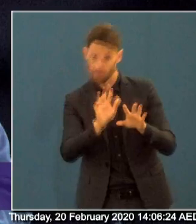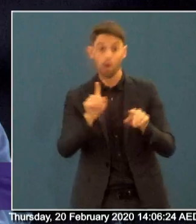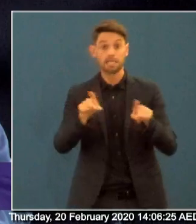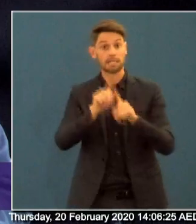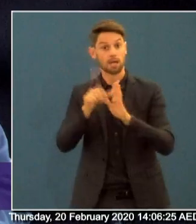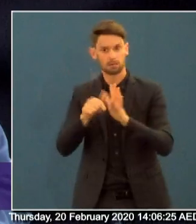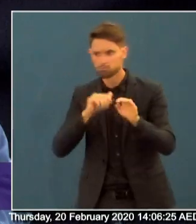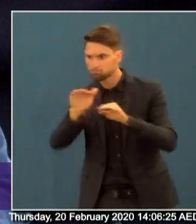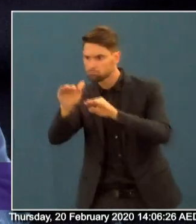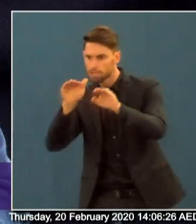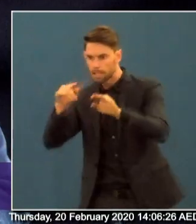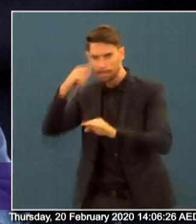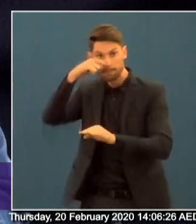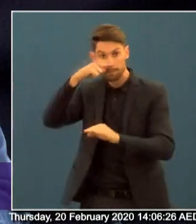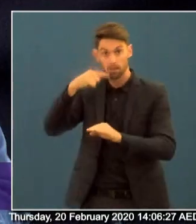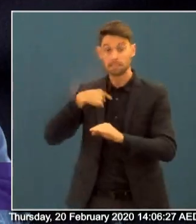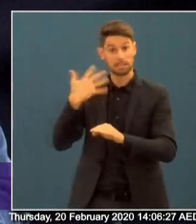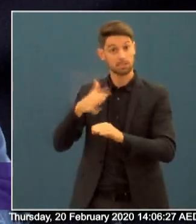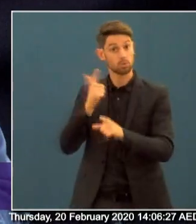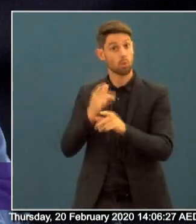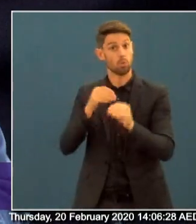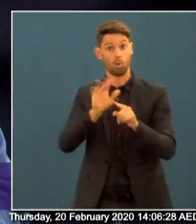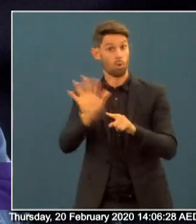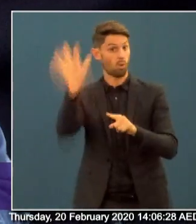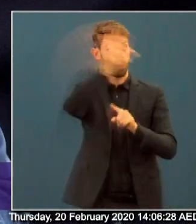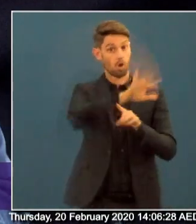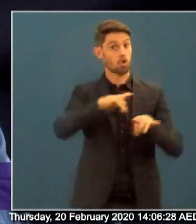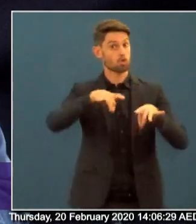I personally went around to each state and territory, health and disability departments,